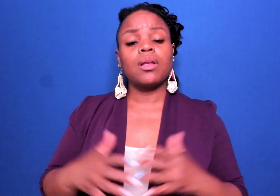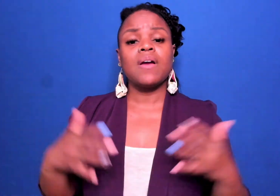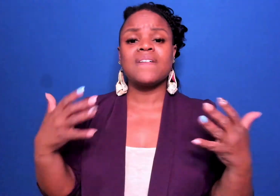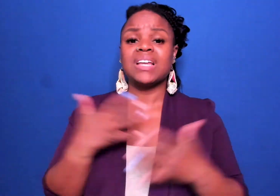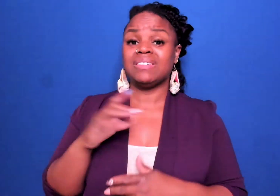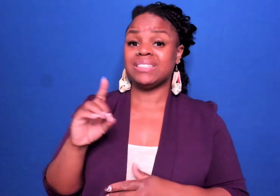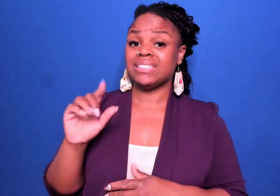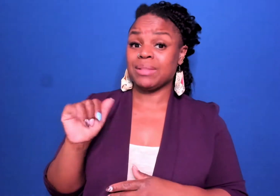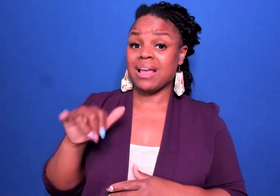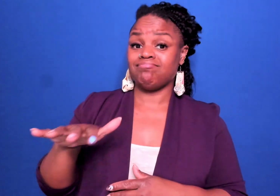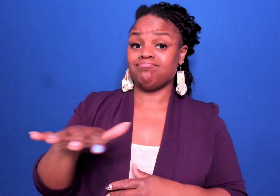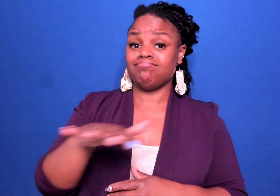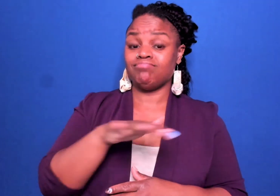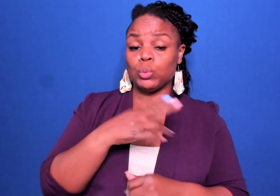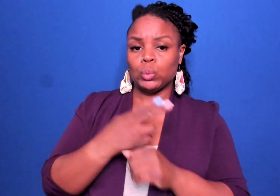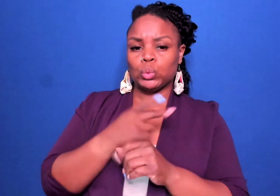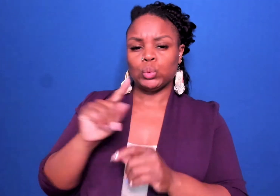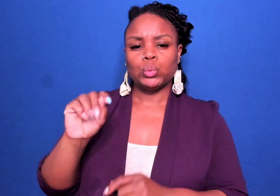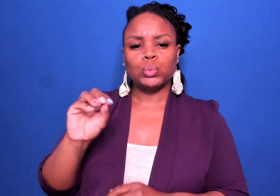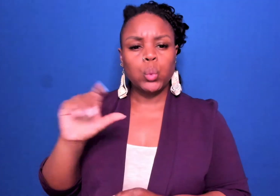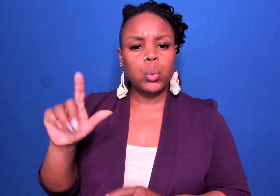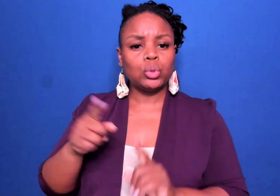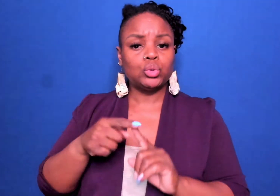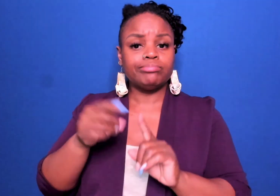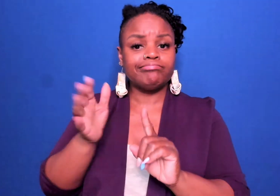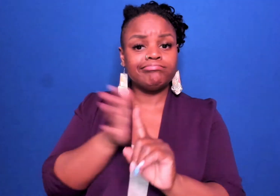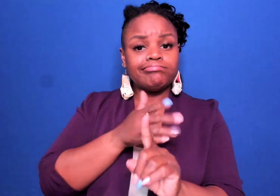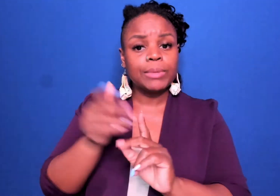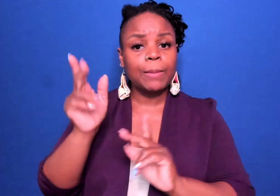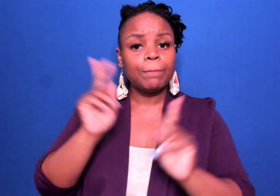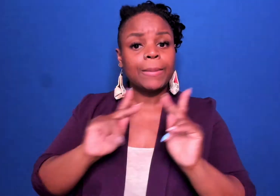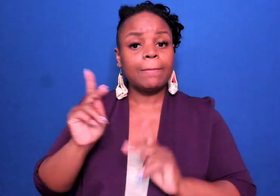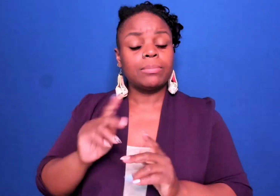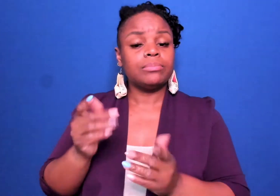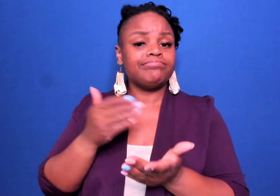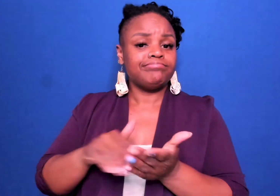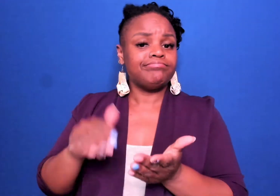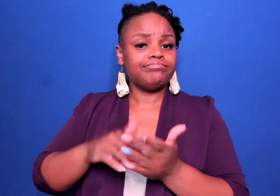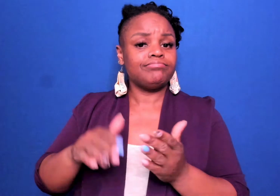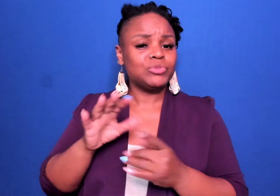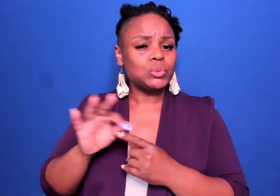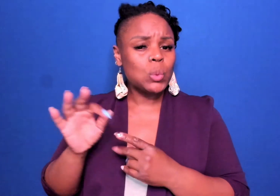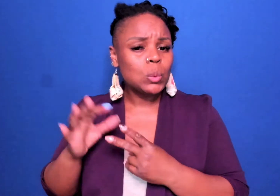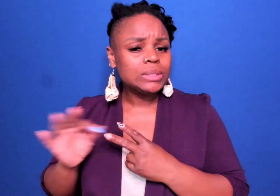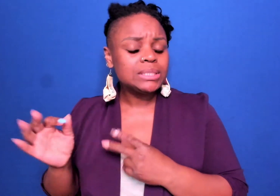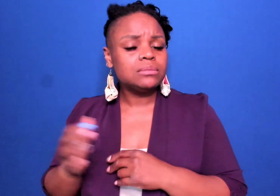On one hand, the fear of disability has been used as a tool to manipulate people’s reproductive choices,